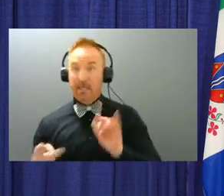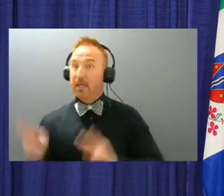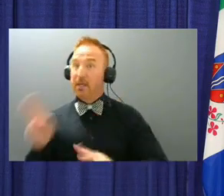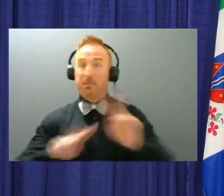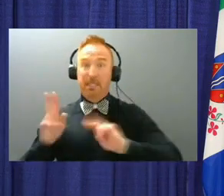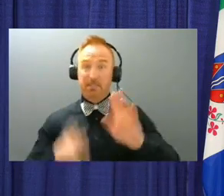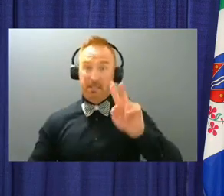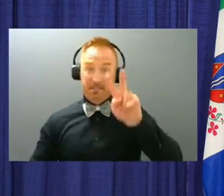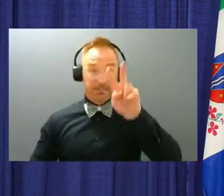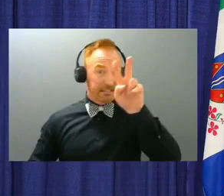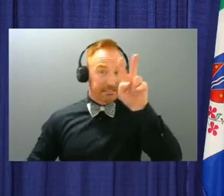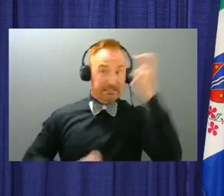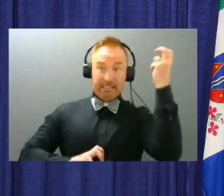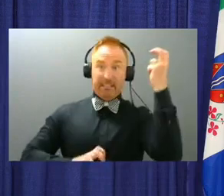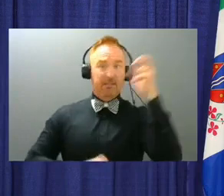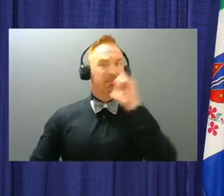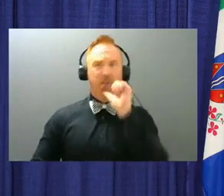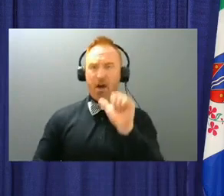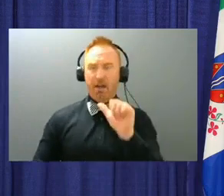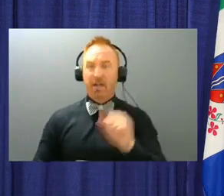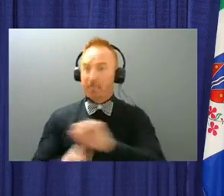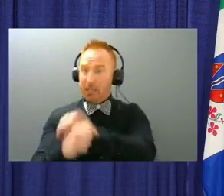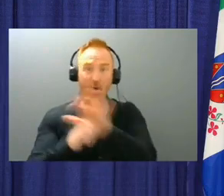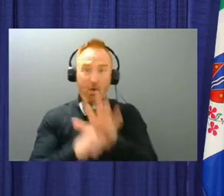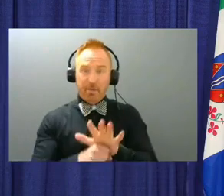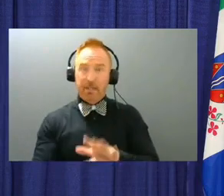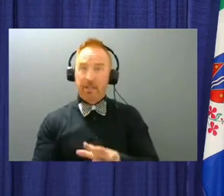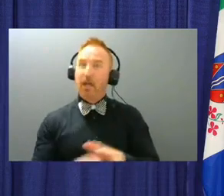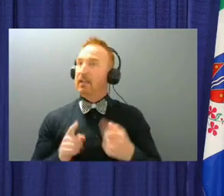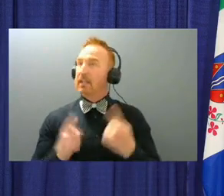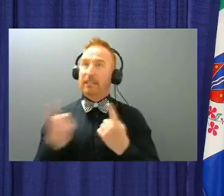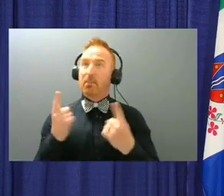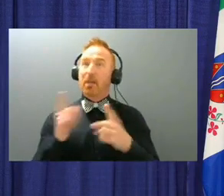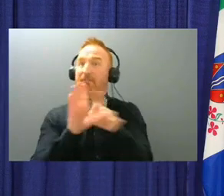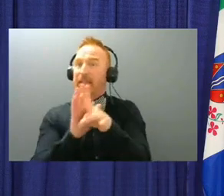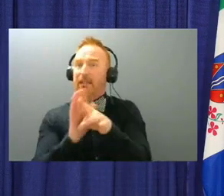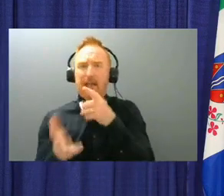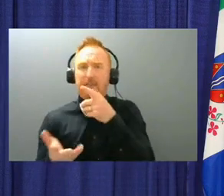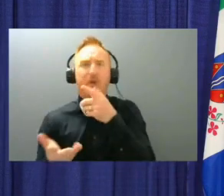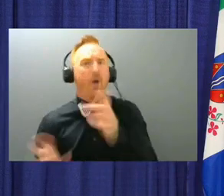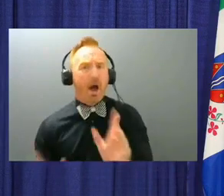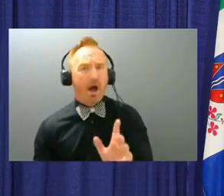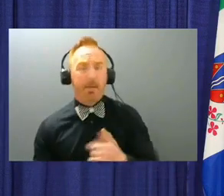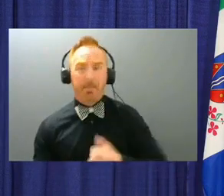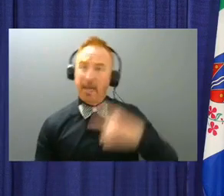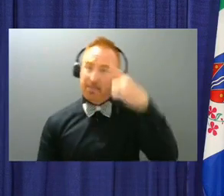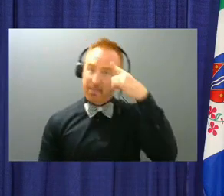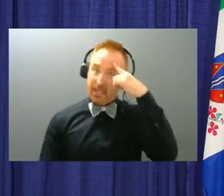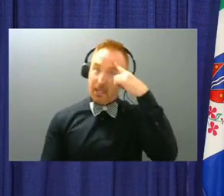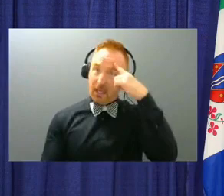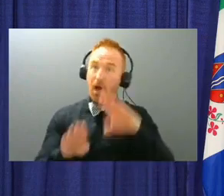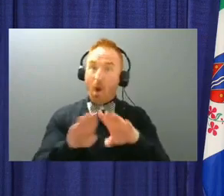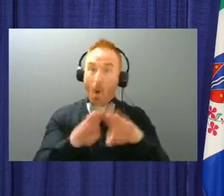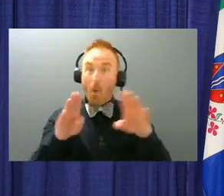I don't wish COVID on anyone, but overall, I have to think that is a pretty fair trade.